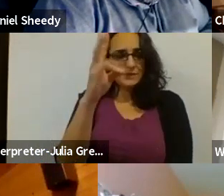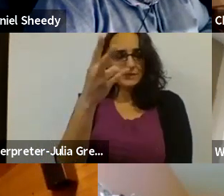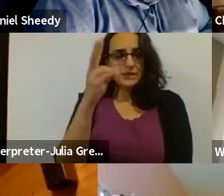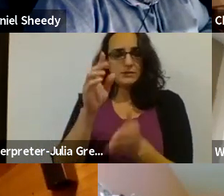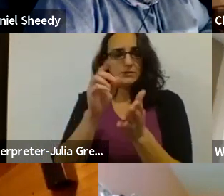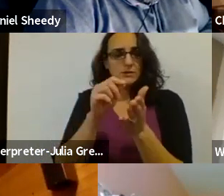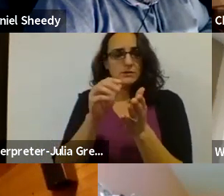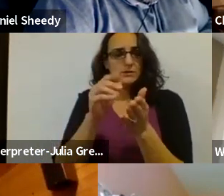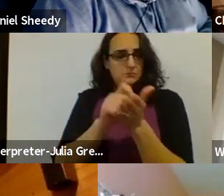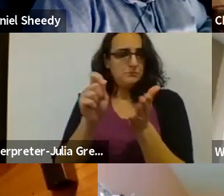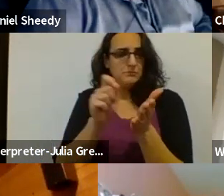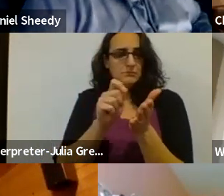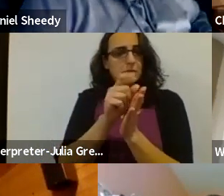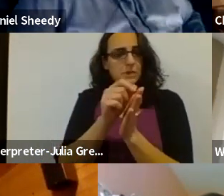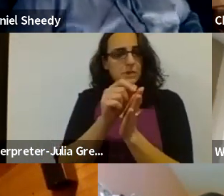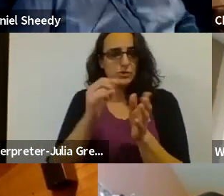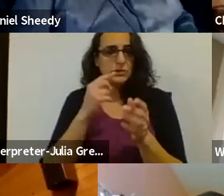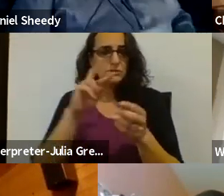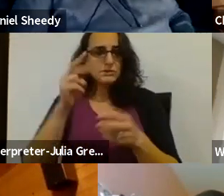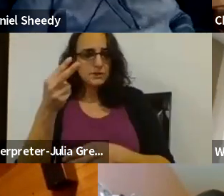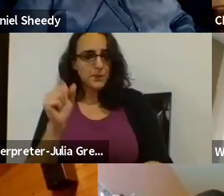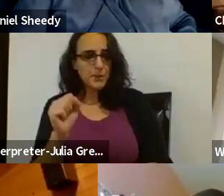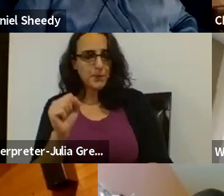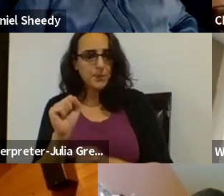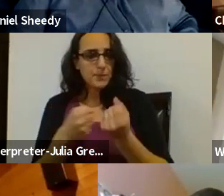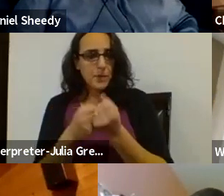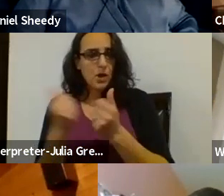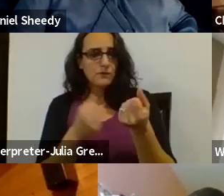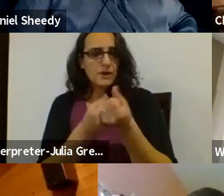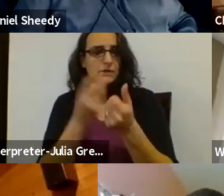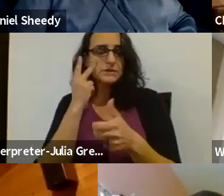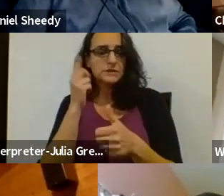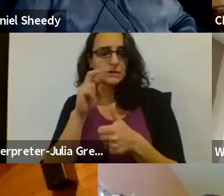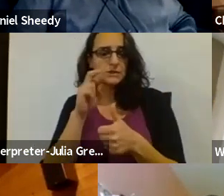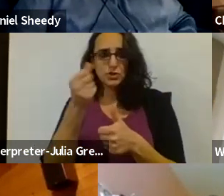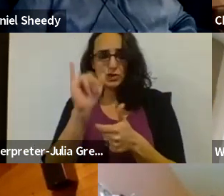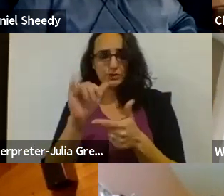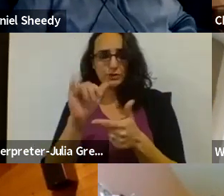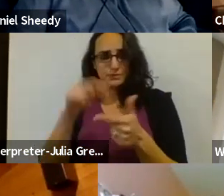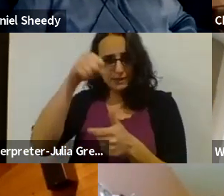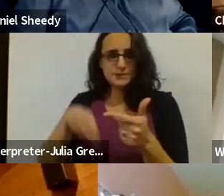Carolyn Gallagher: Is there a second Carolyn Gallagher: Second. All in favor. Let's see. I'm Sherry. Carolyn Gallagher: Yes, Kathleen